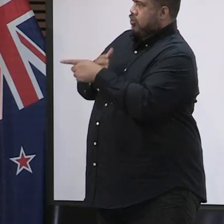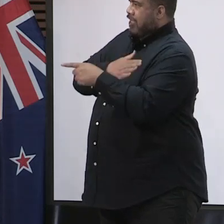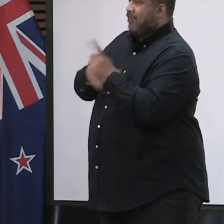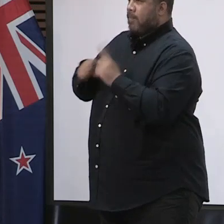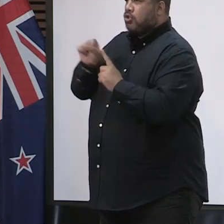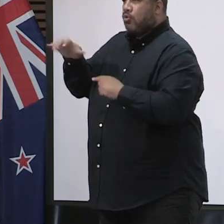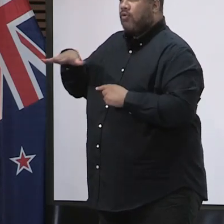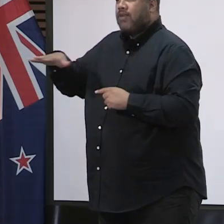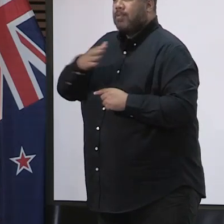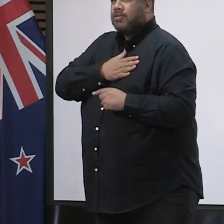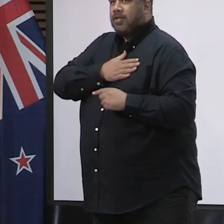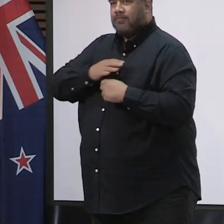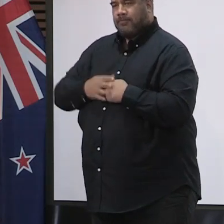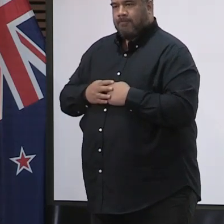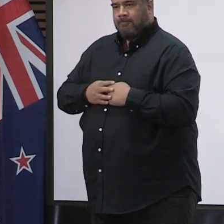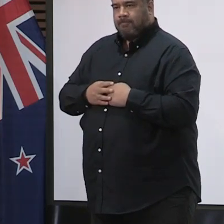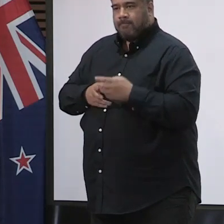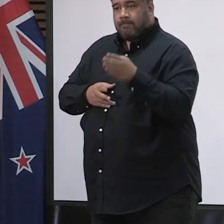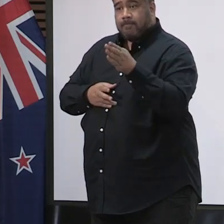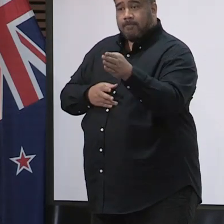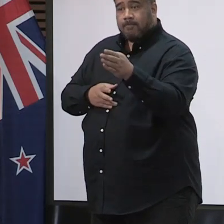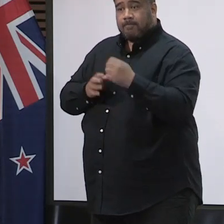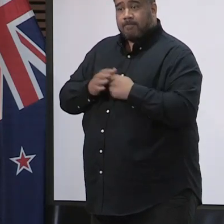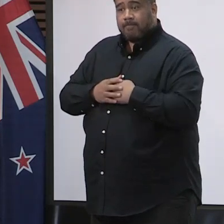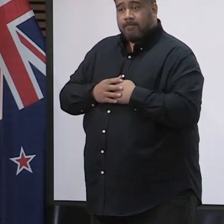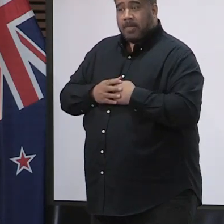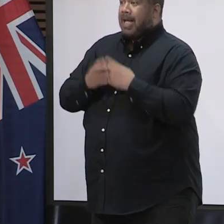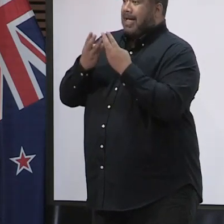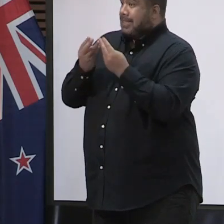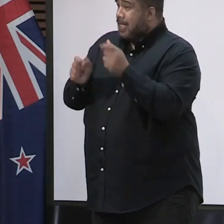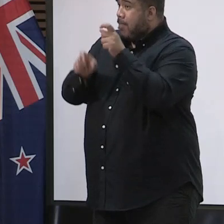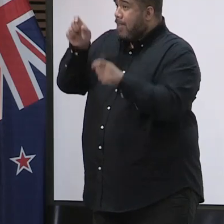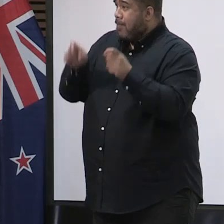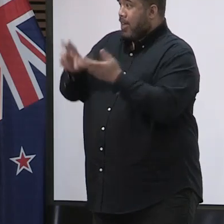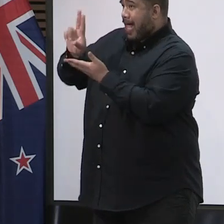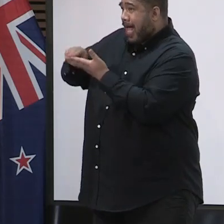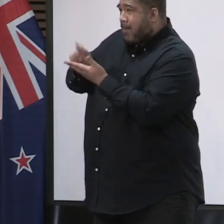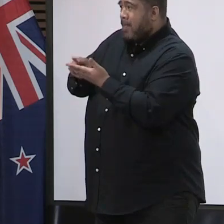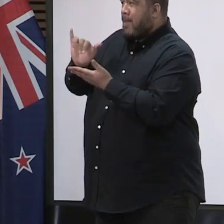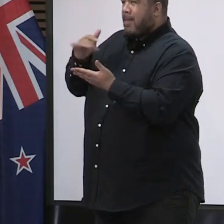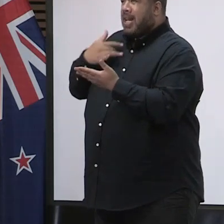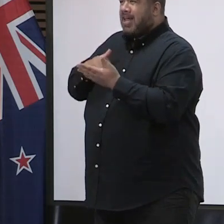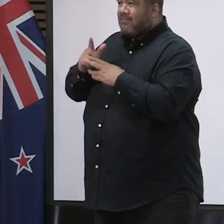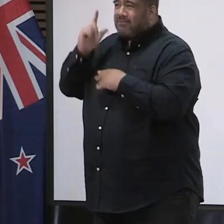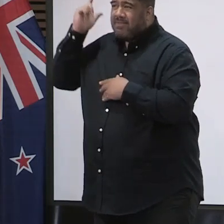hold of them to manage any risk to them or their families.